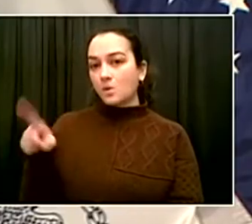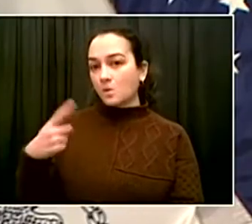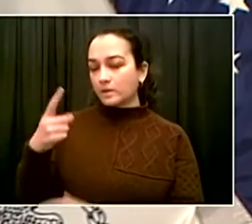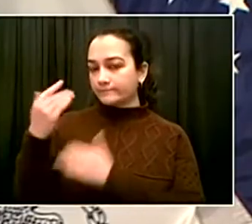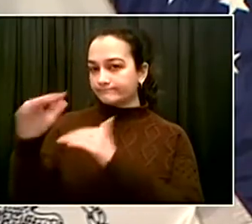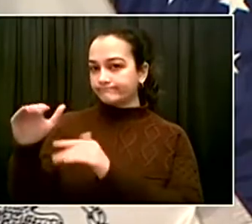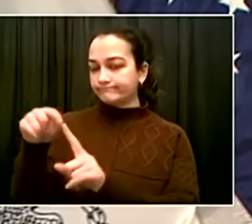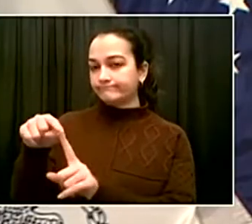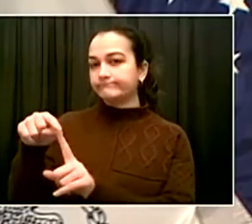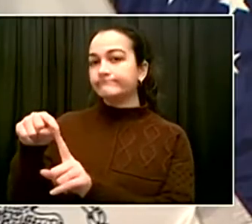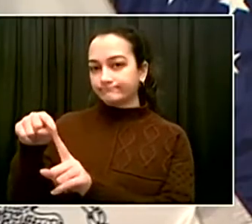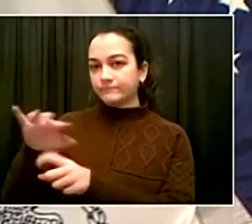PLEASE KEEP QUESTIONS ON